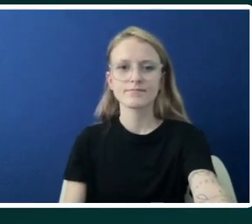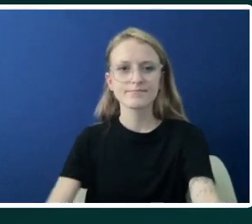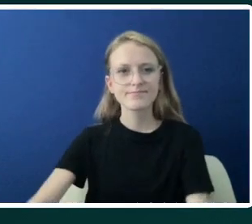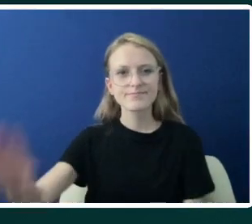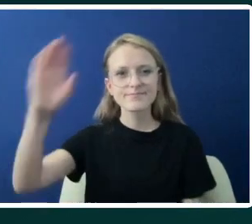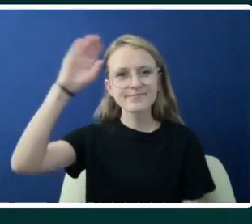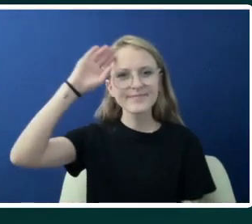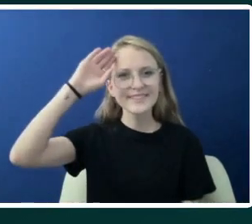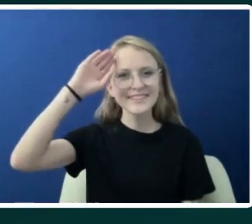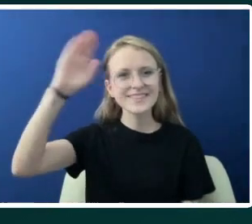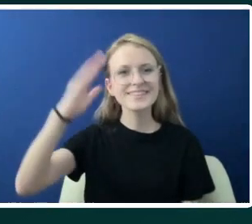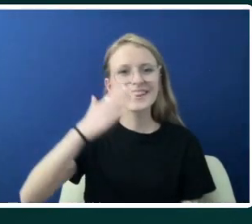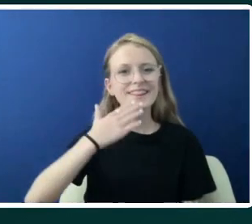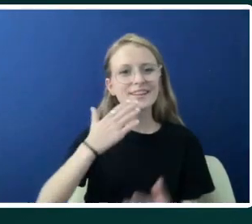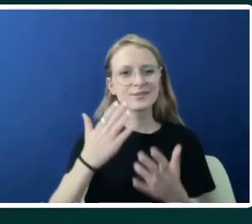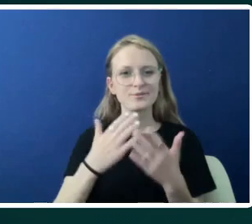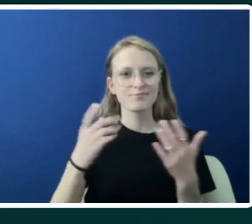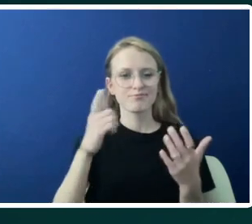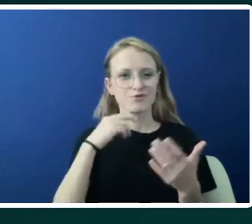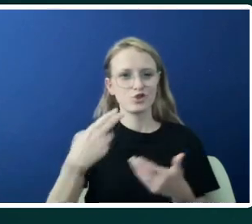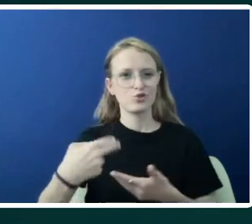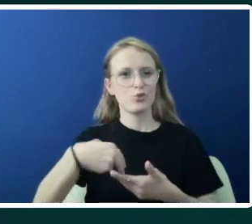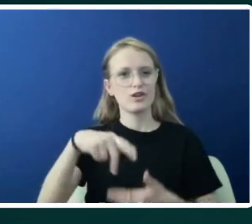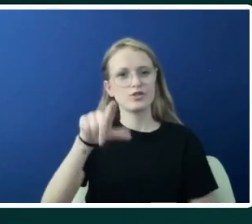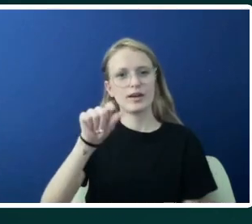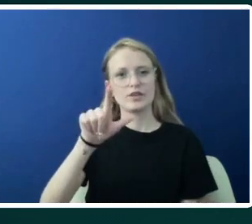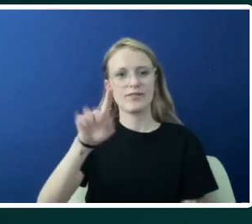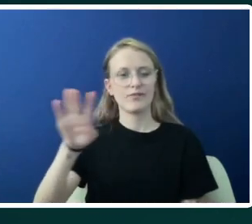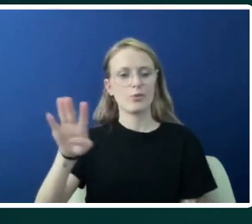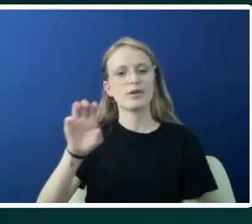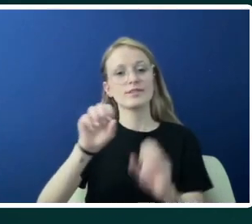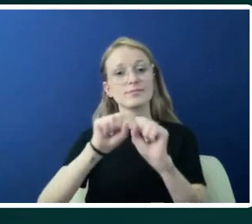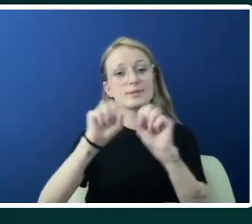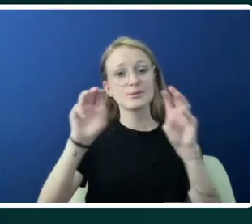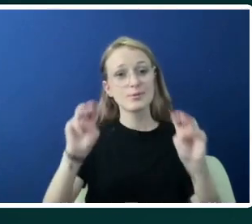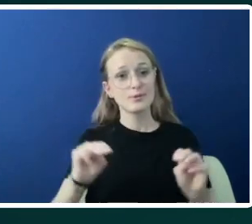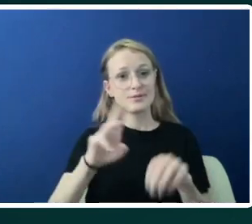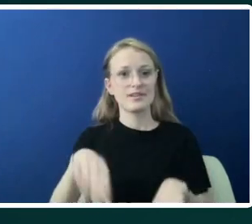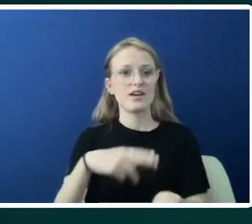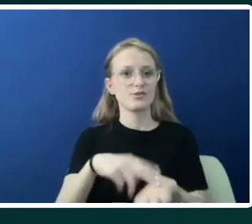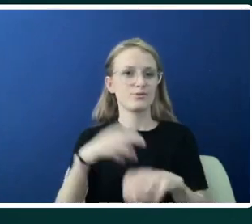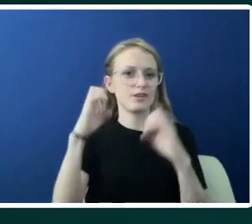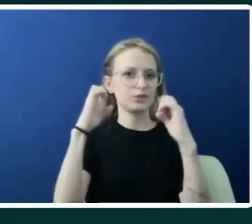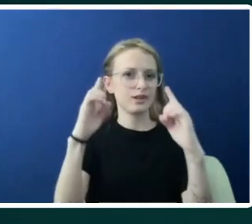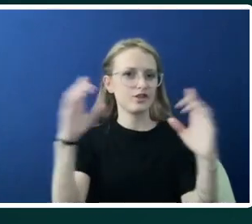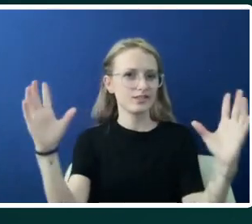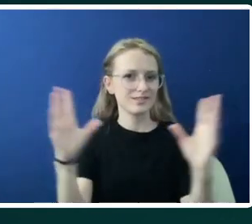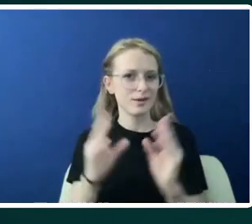you for joining the 2024 Smithsonian National Education Summit. My name is Dr. Roshni Lal,